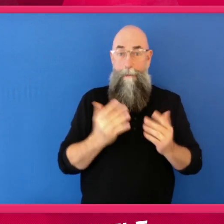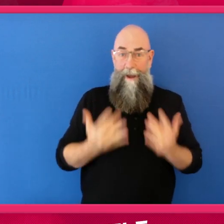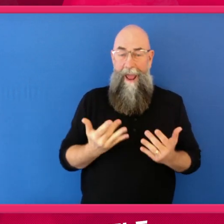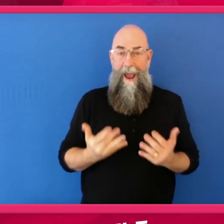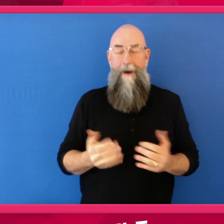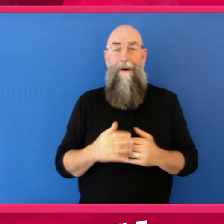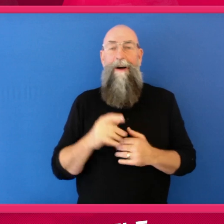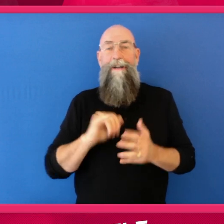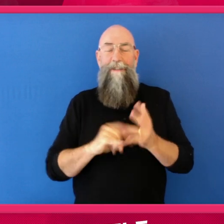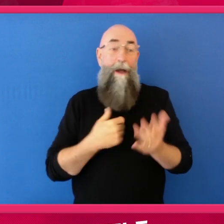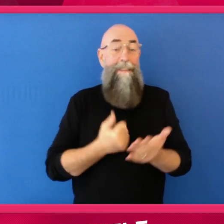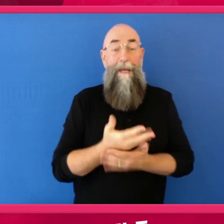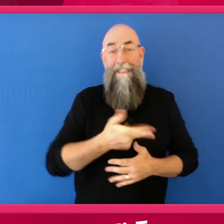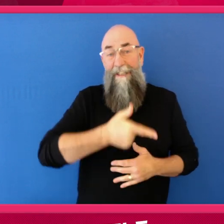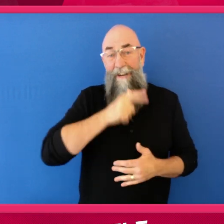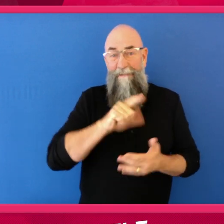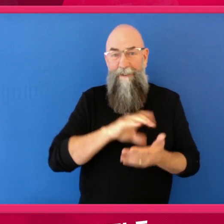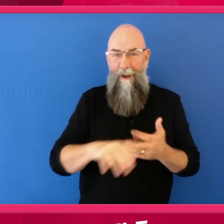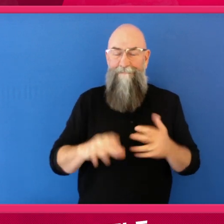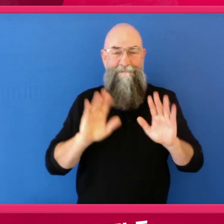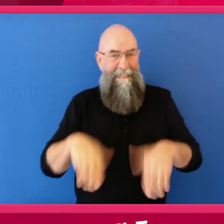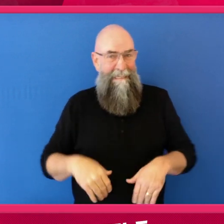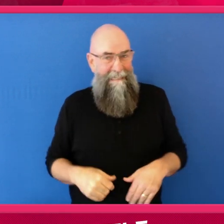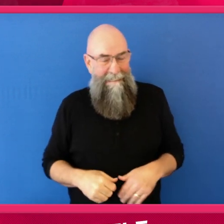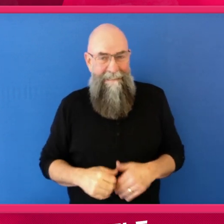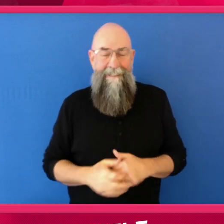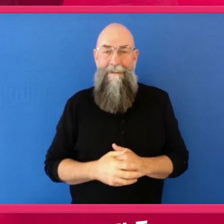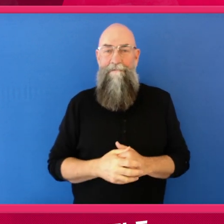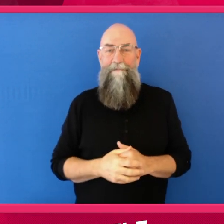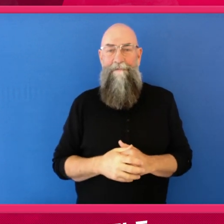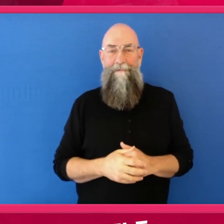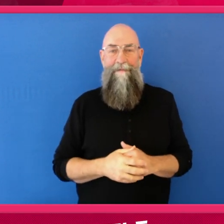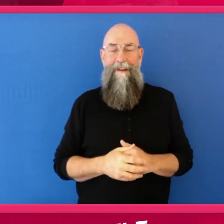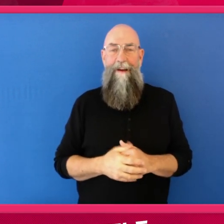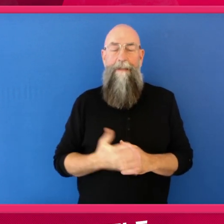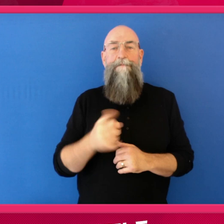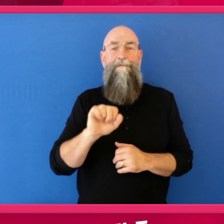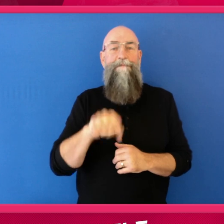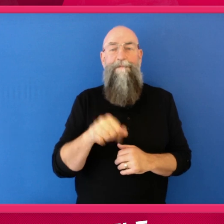so I don't know how I feel about that. But yeah, still like we don't have TVs in our